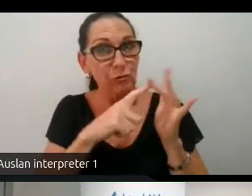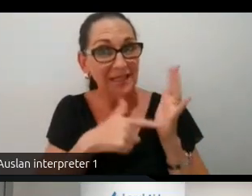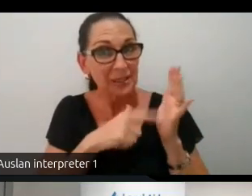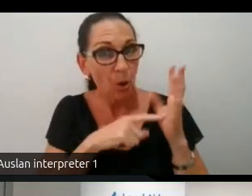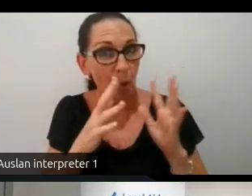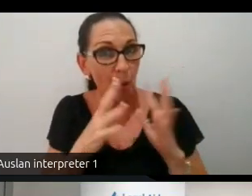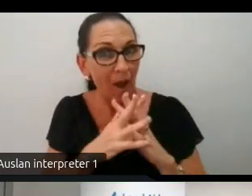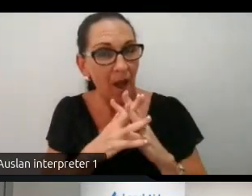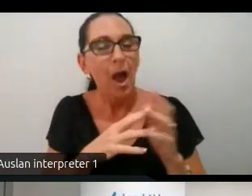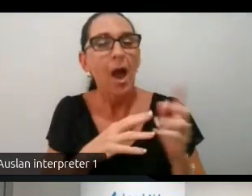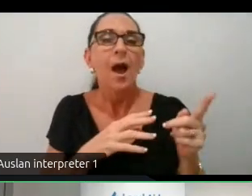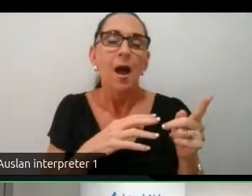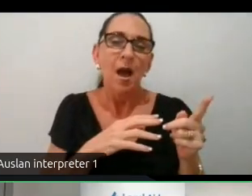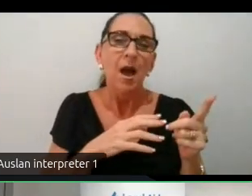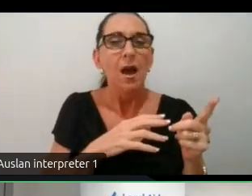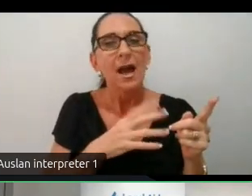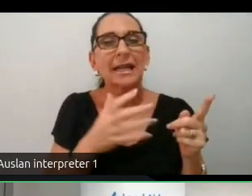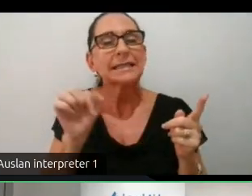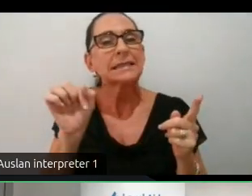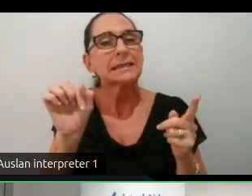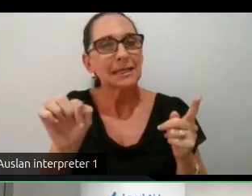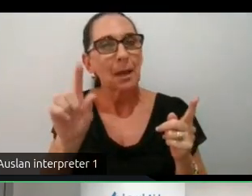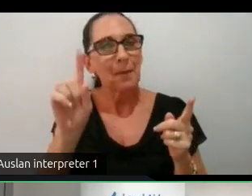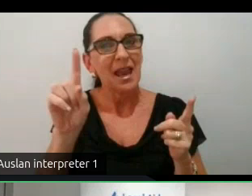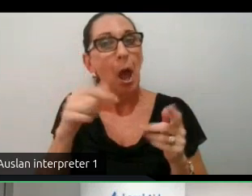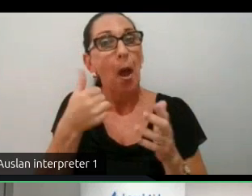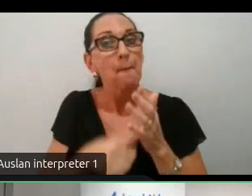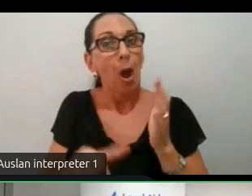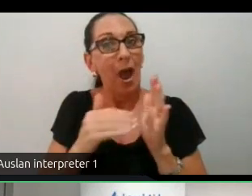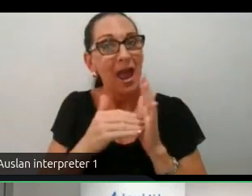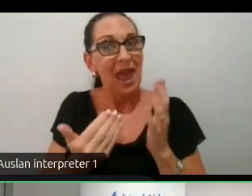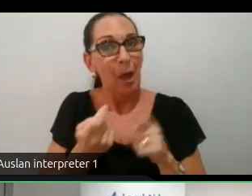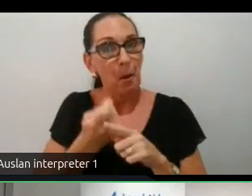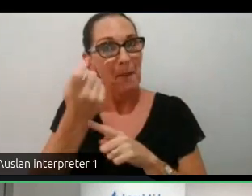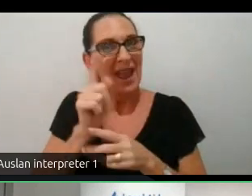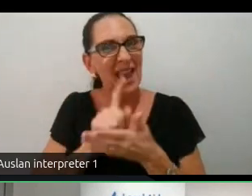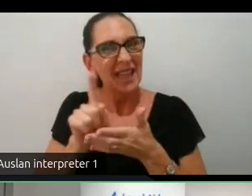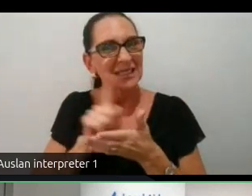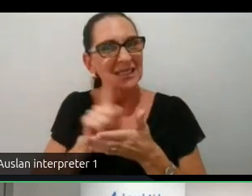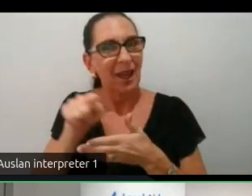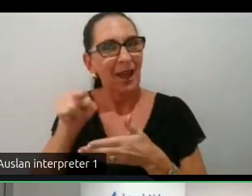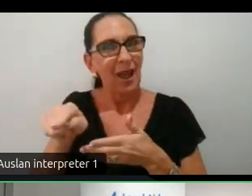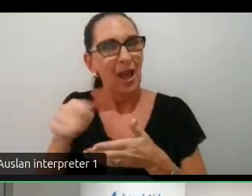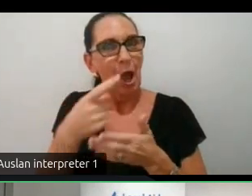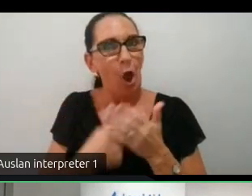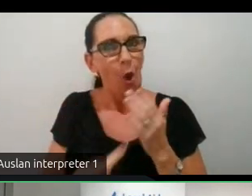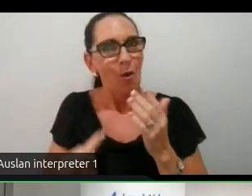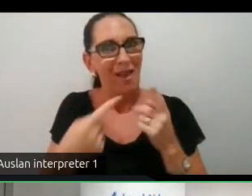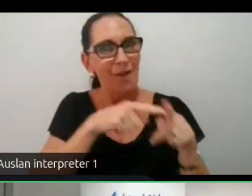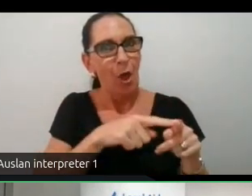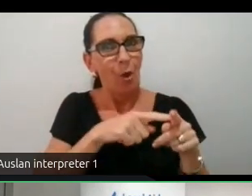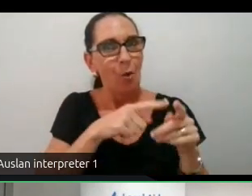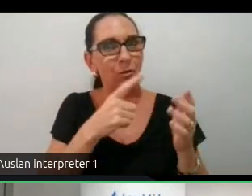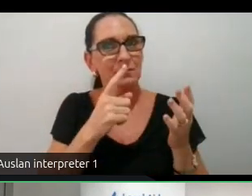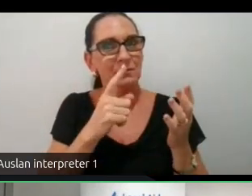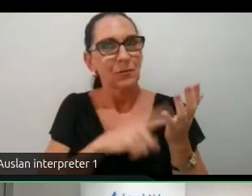So yes, but by now pay later has only just um been subject to the credit law since June last